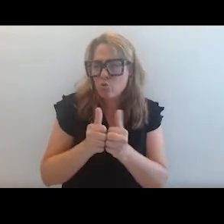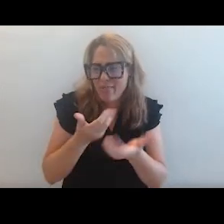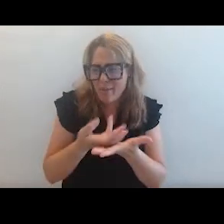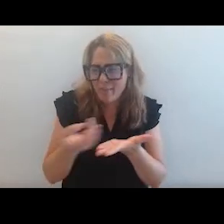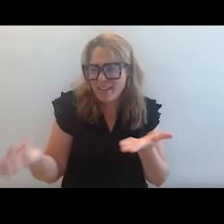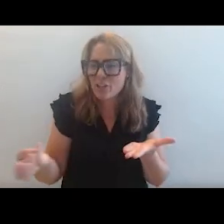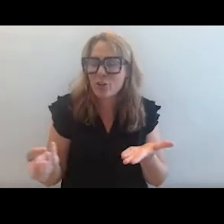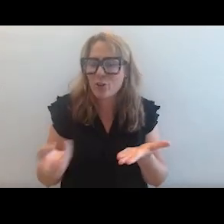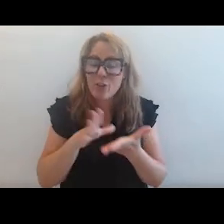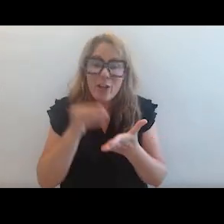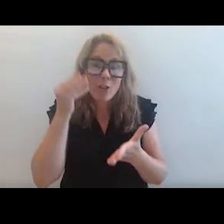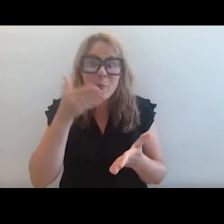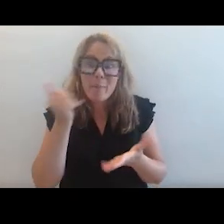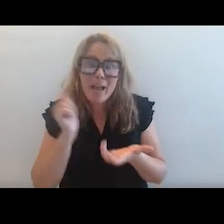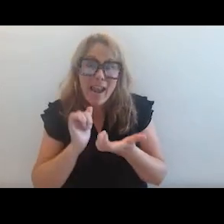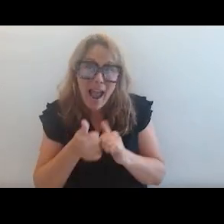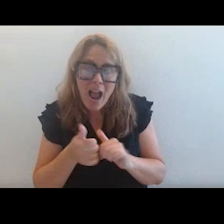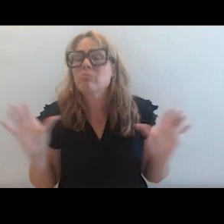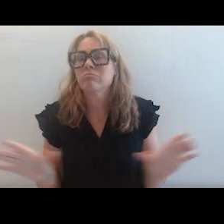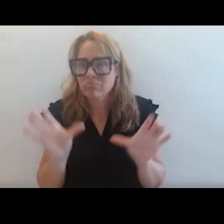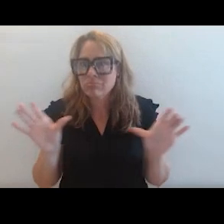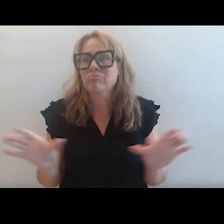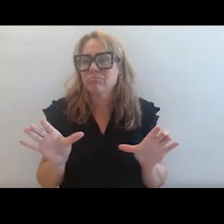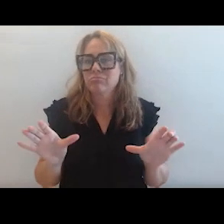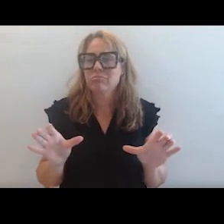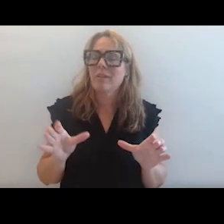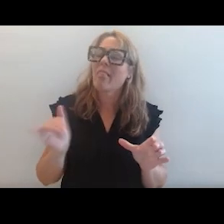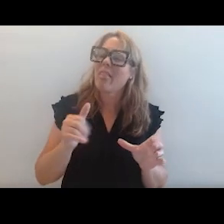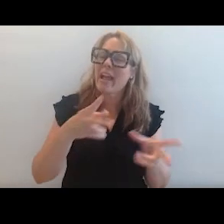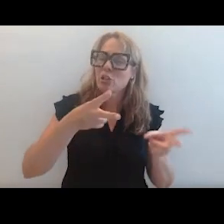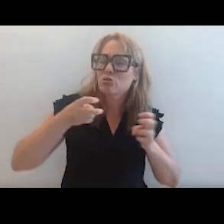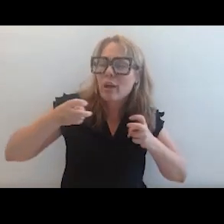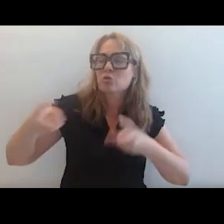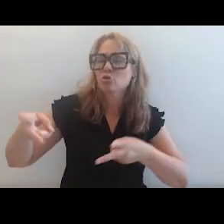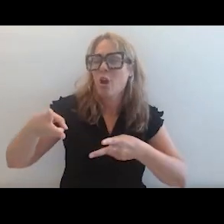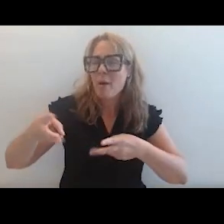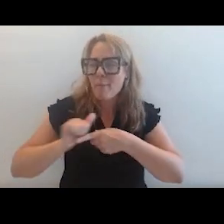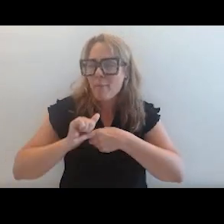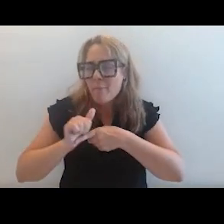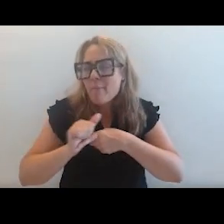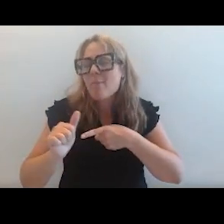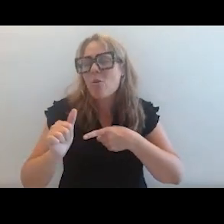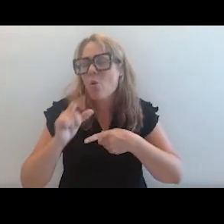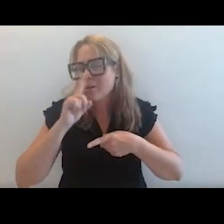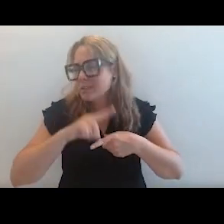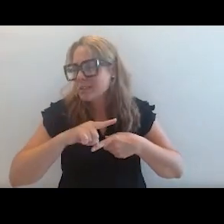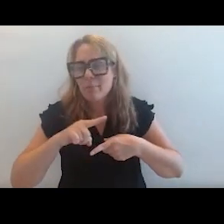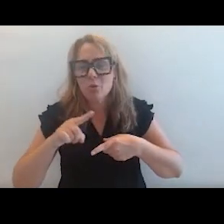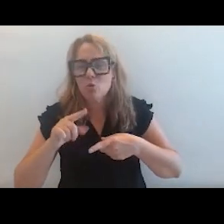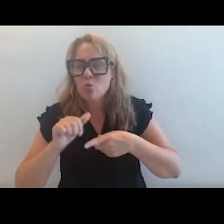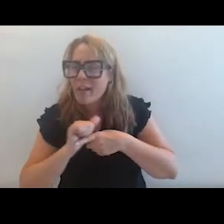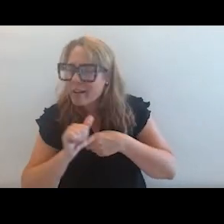by doing. Activities like drag-and-drop exercises, simulations, or short quizzes